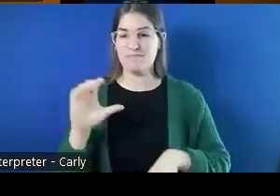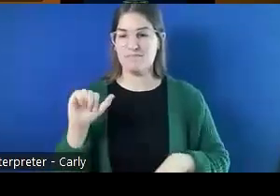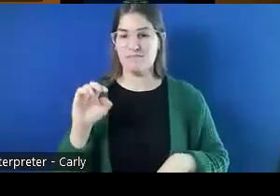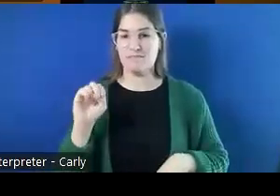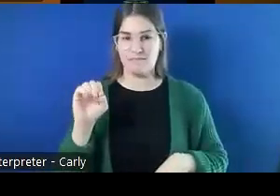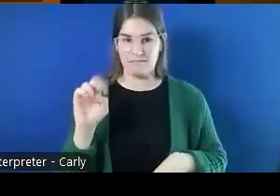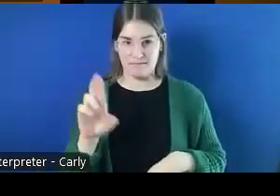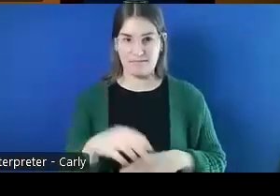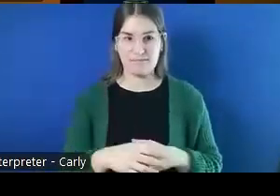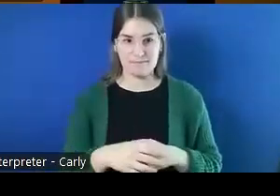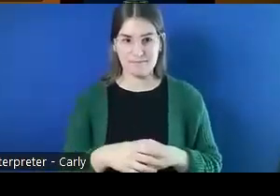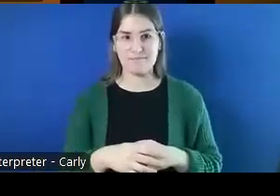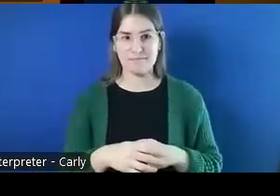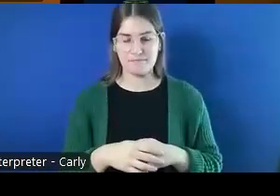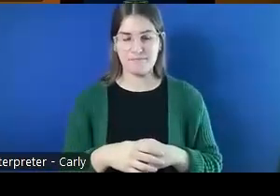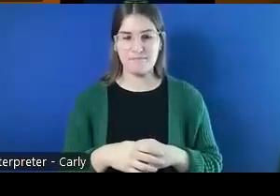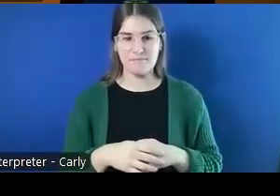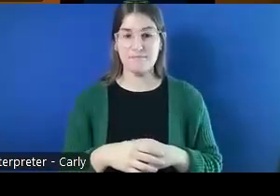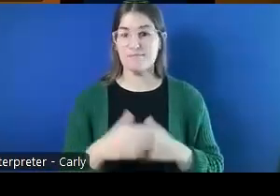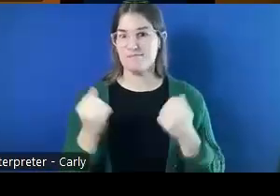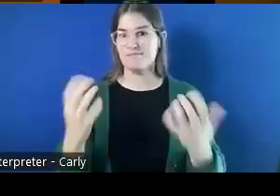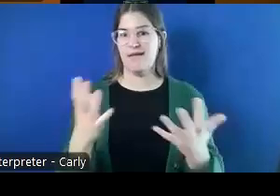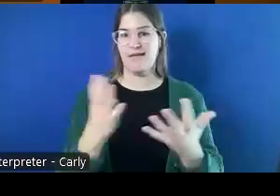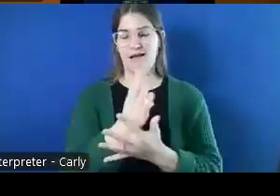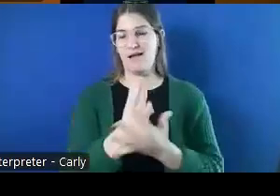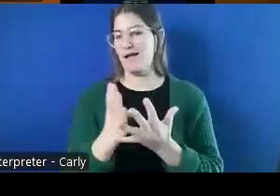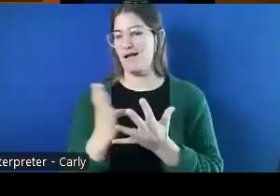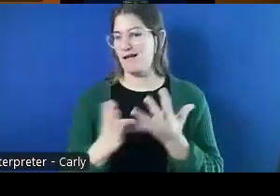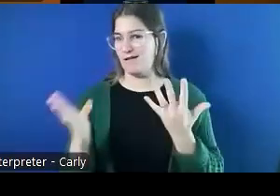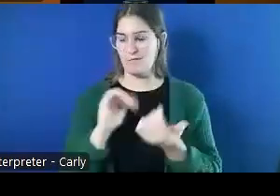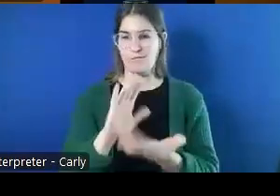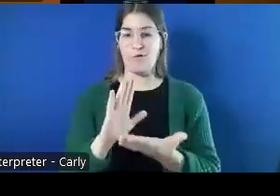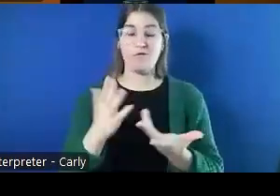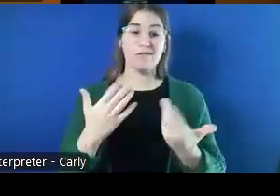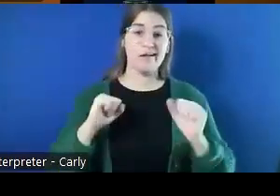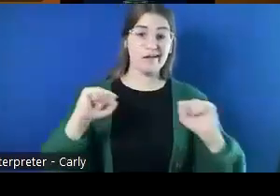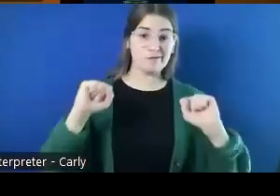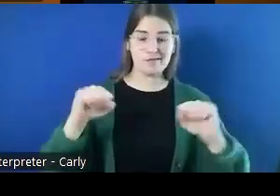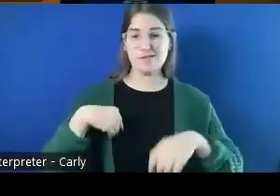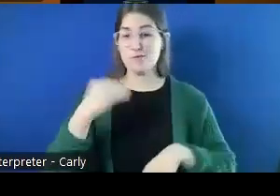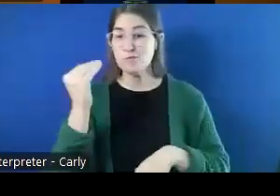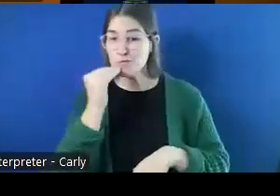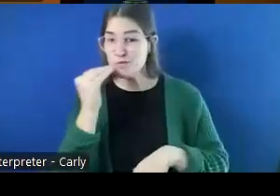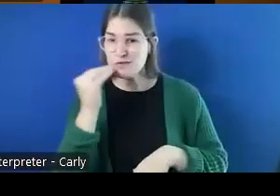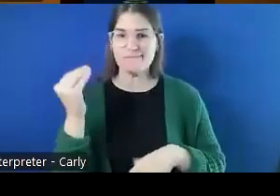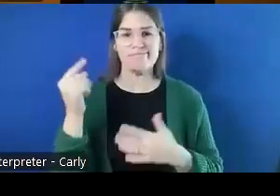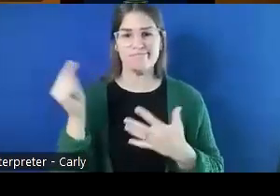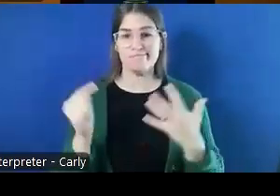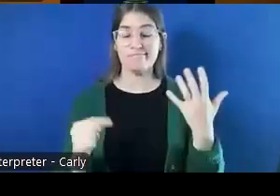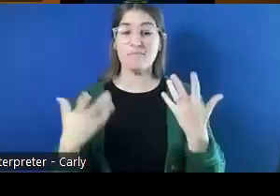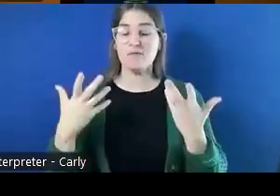integrate um exercise and nutrition into into the intervention um relaxation and mindfulness spased